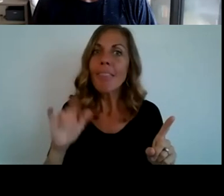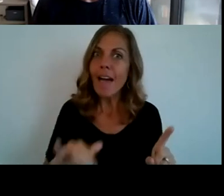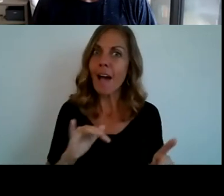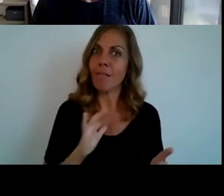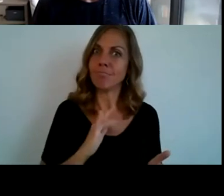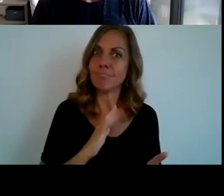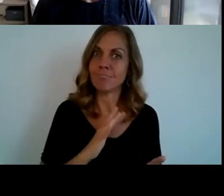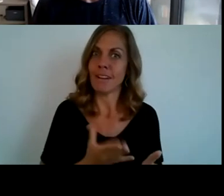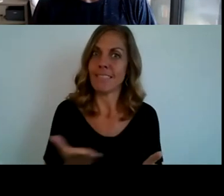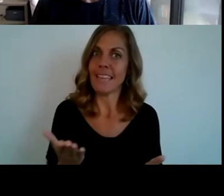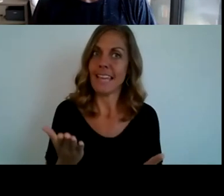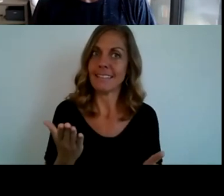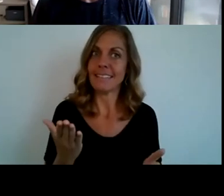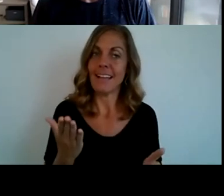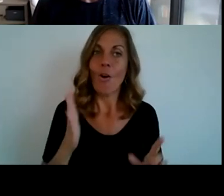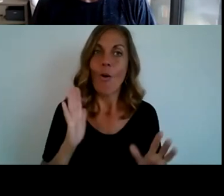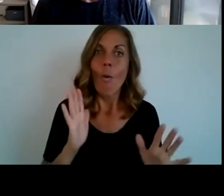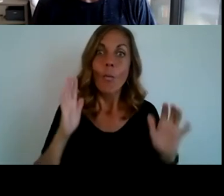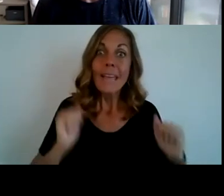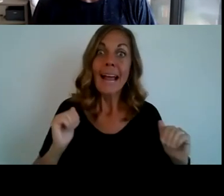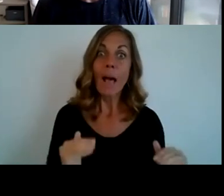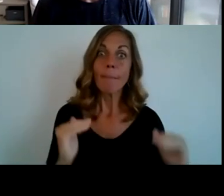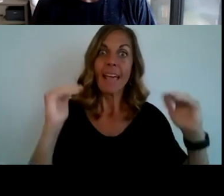including ones that are more distributed, that much more possible. So, I think, you